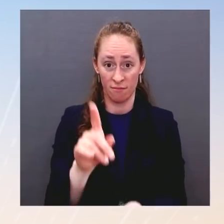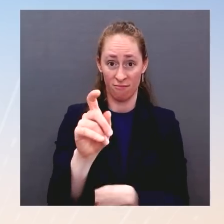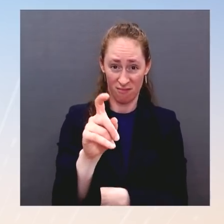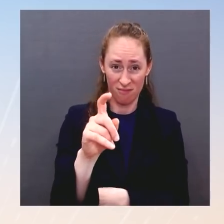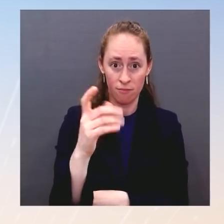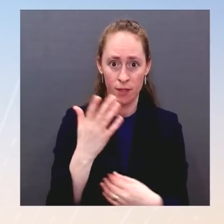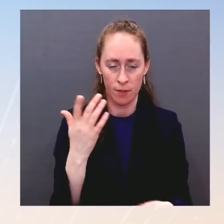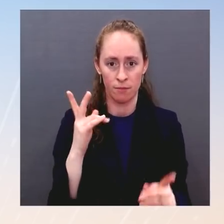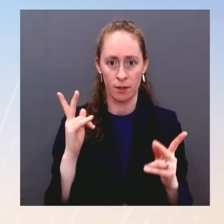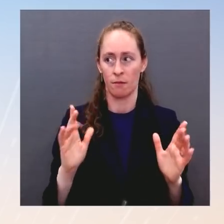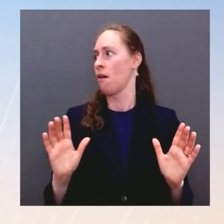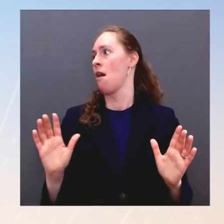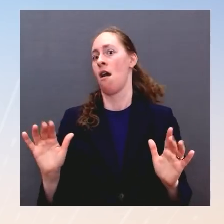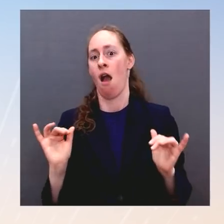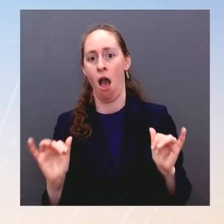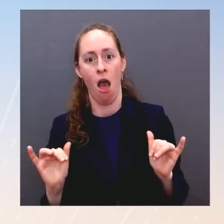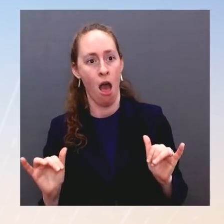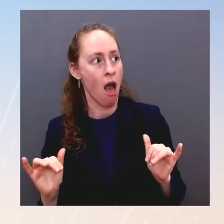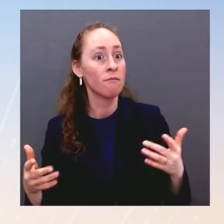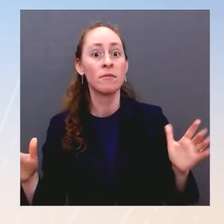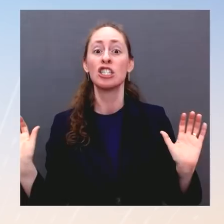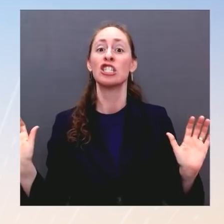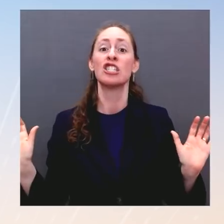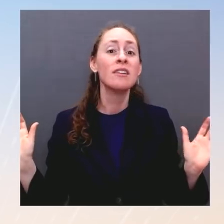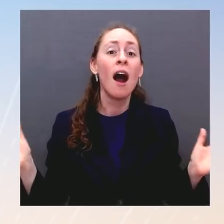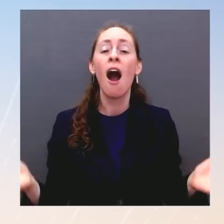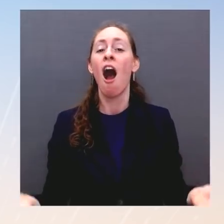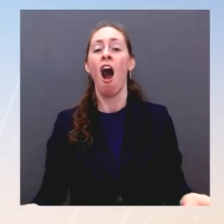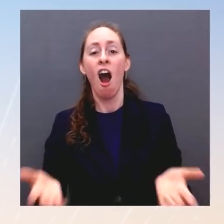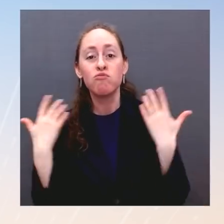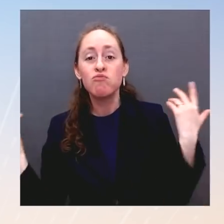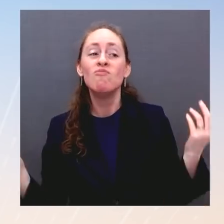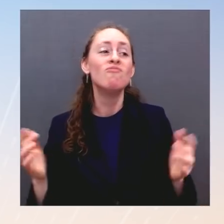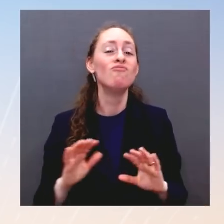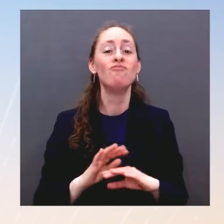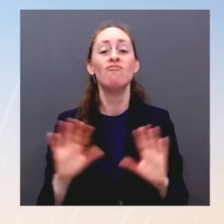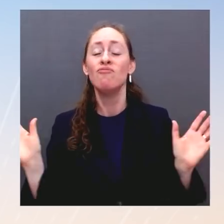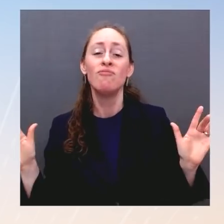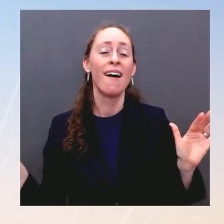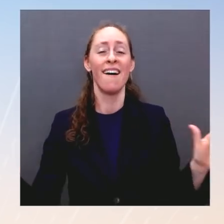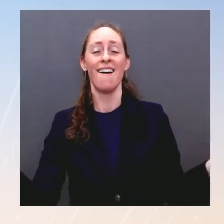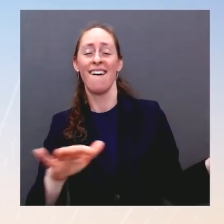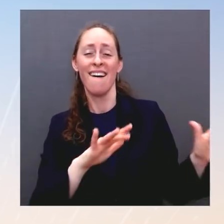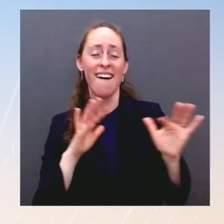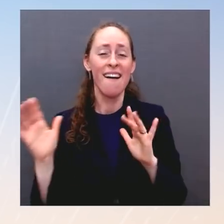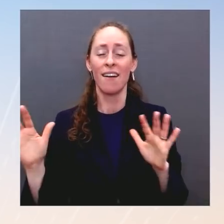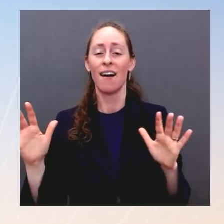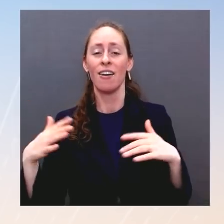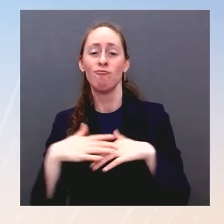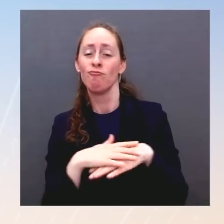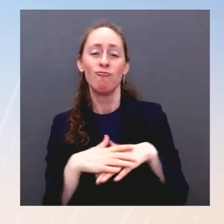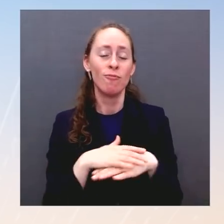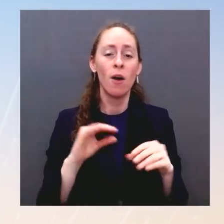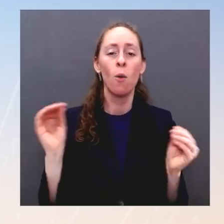And then secondly or kind of added on to that, are you confident that there will be an ability to reverse course if things get bad again?